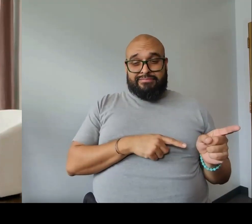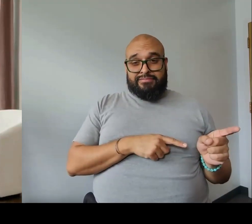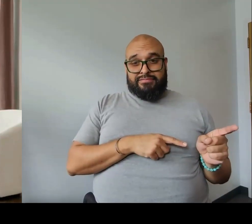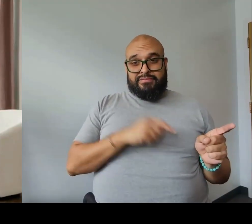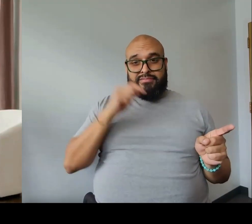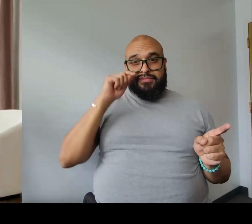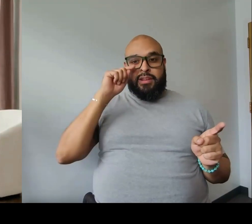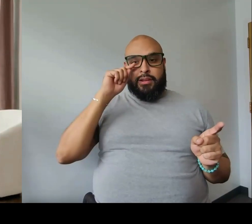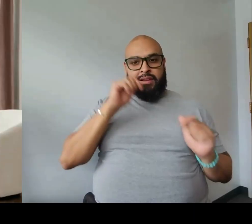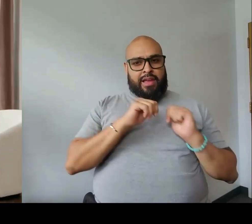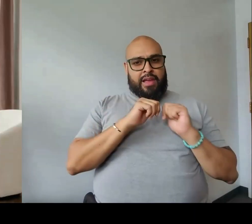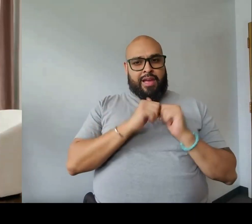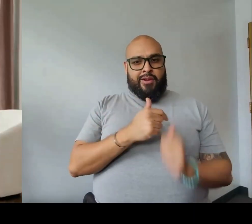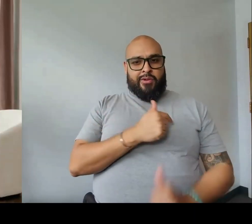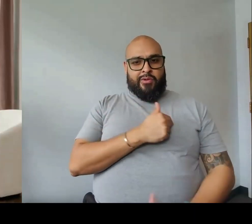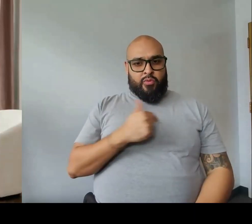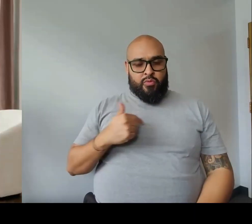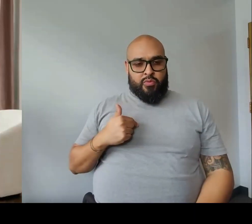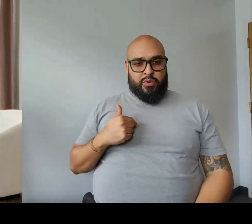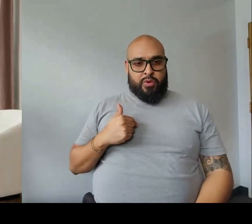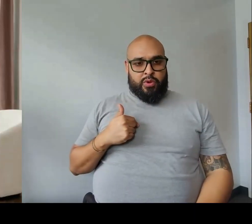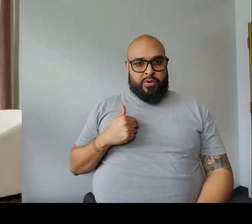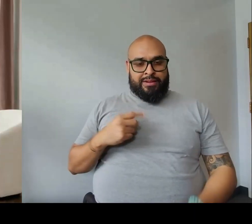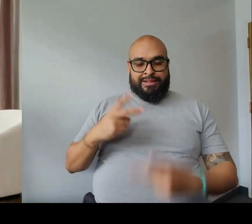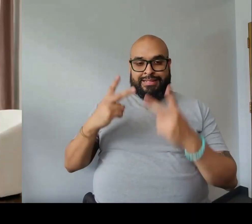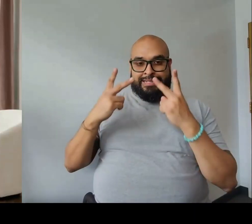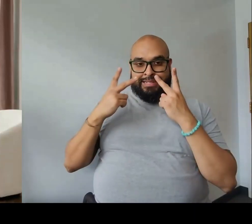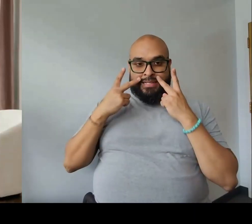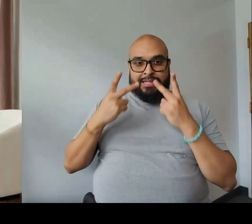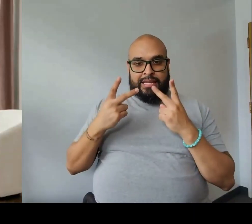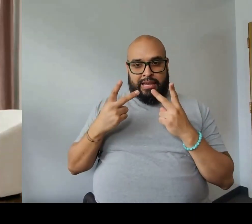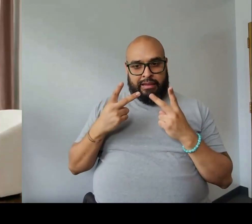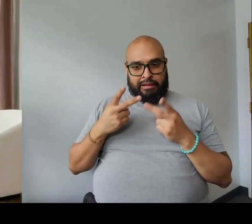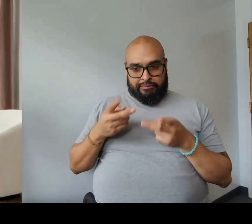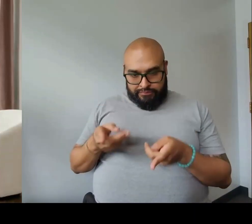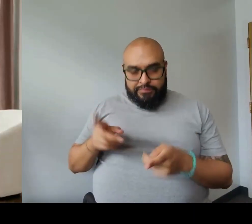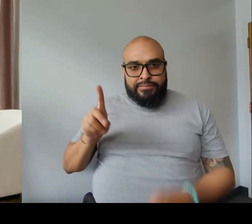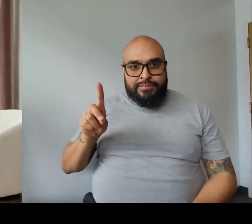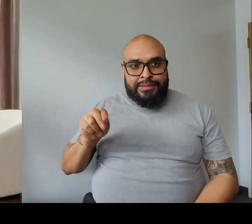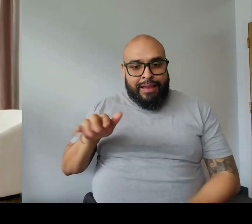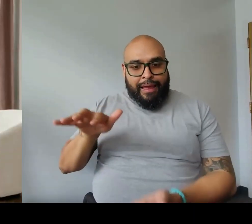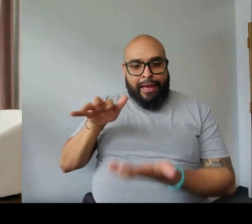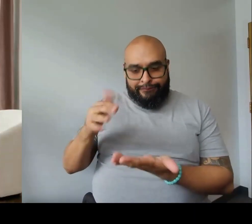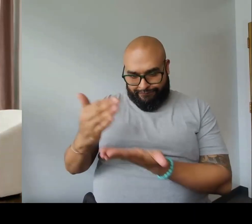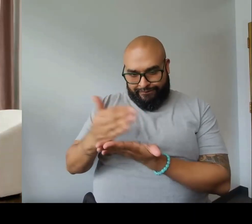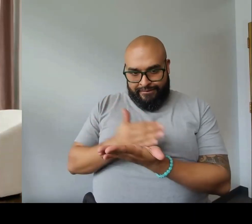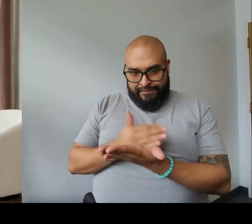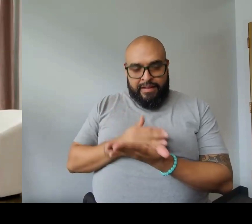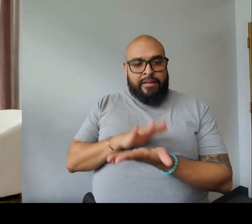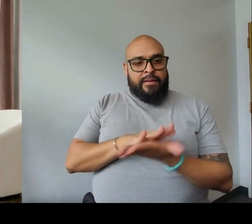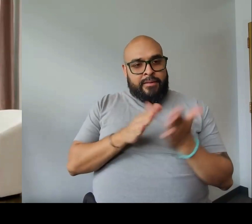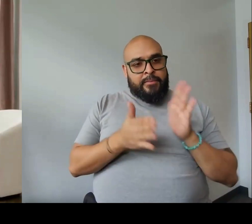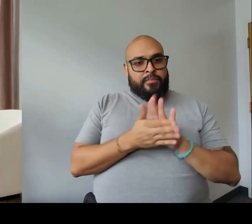how we, how we see, what we've seen out of data and that we're making a plan to move forward from that.